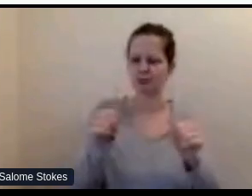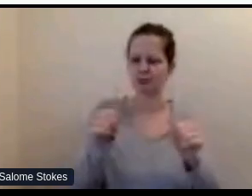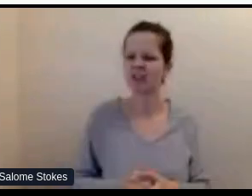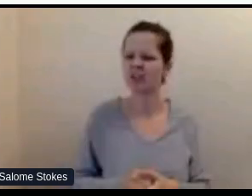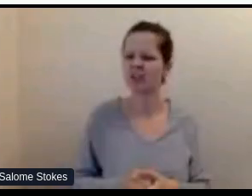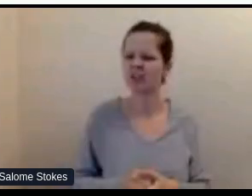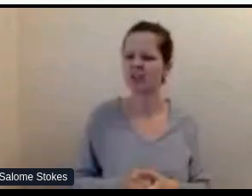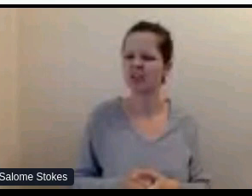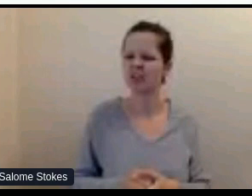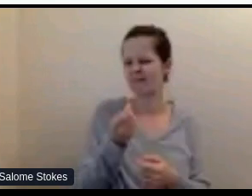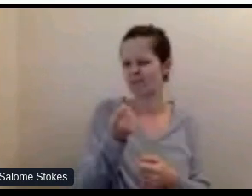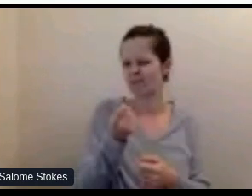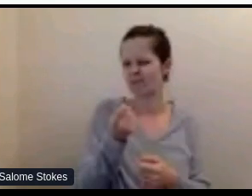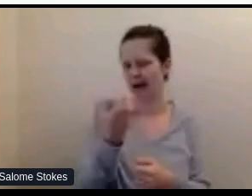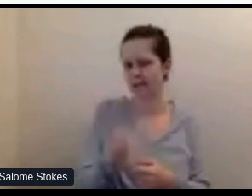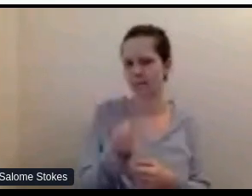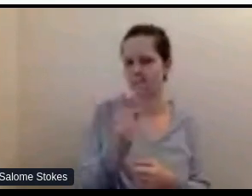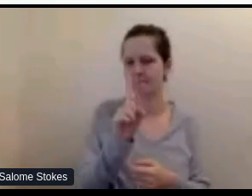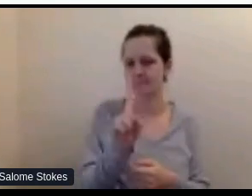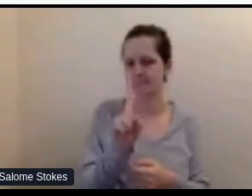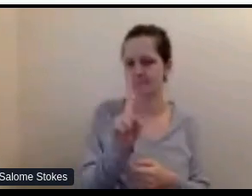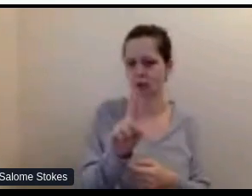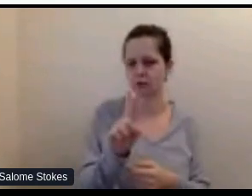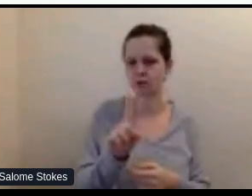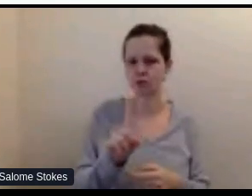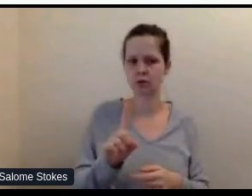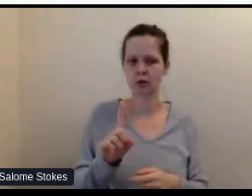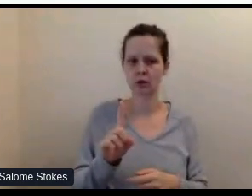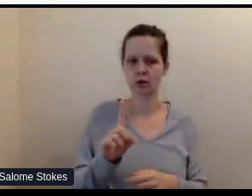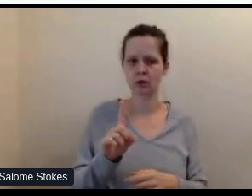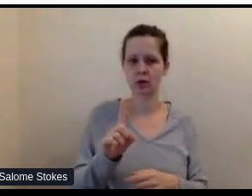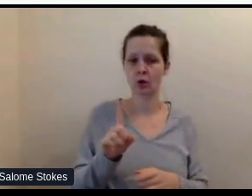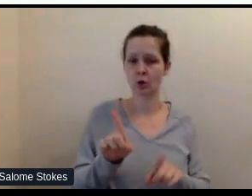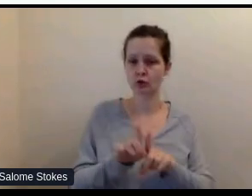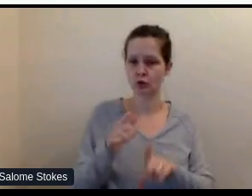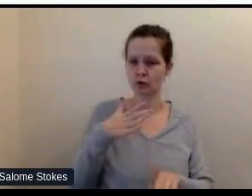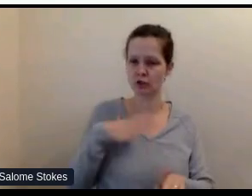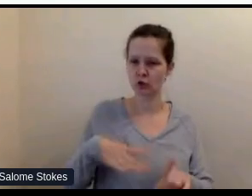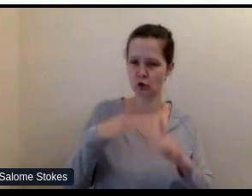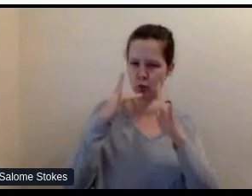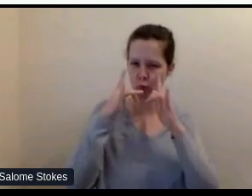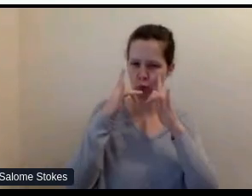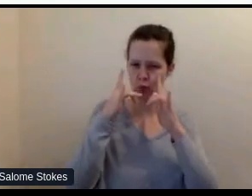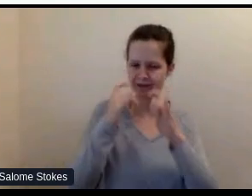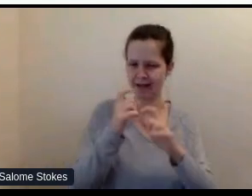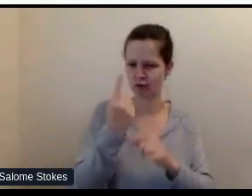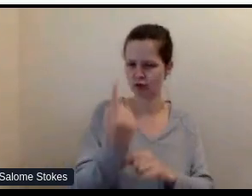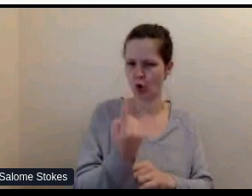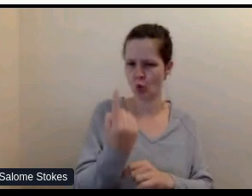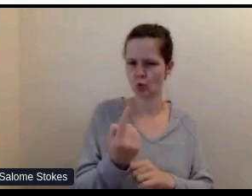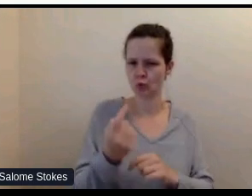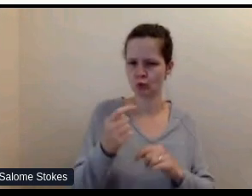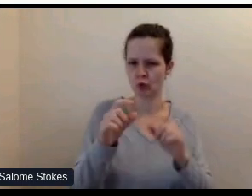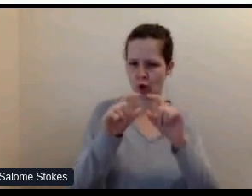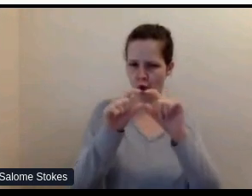and you need to test your code, your markup and your apps that contain ARIA